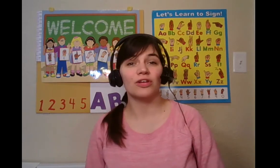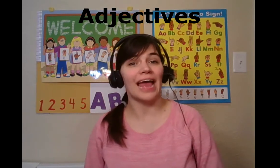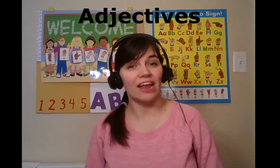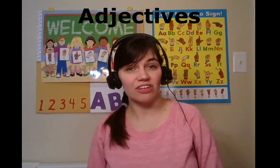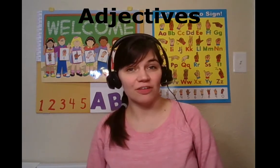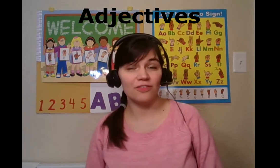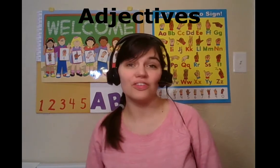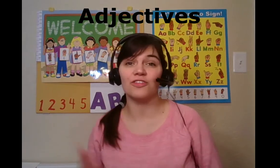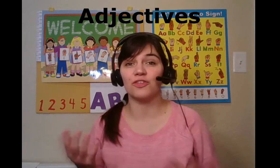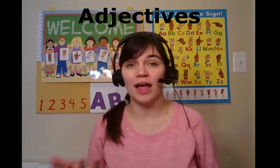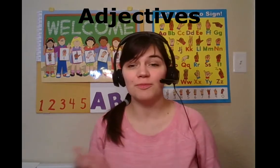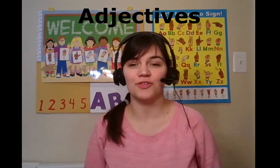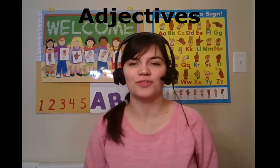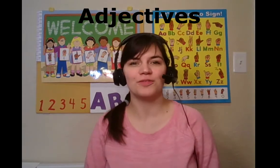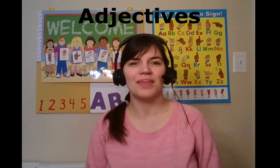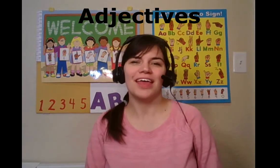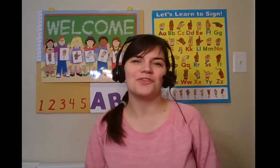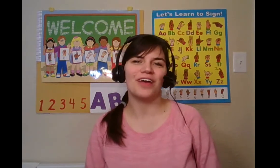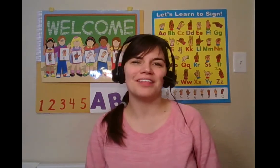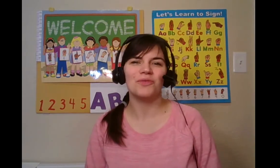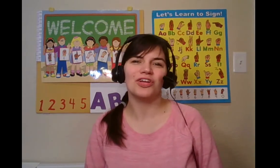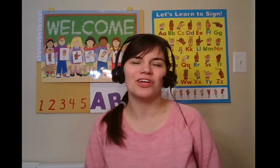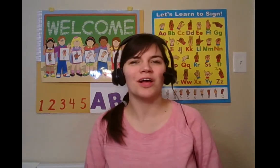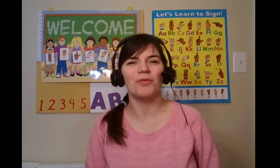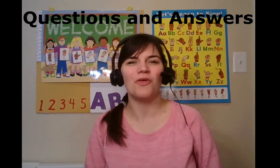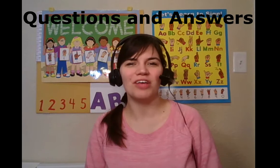learning adjectives to describe food. And finally, we'll learn a couple questions